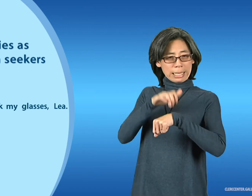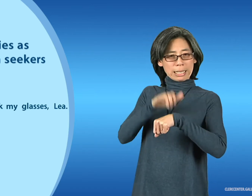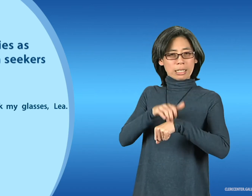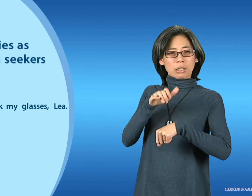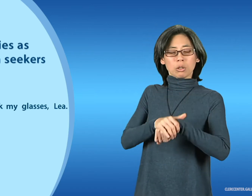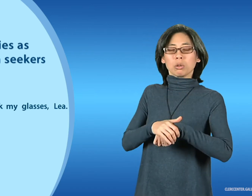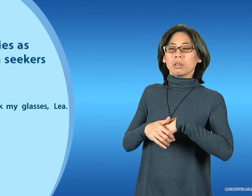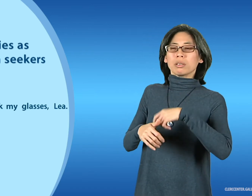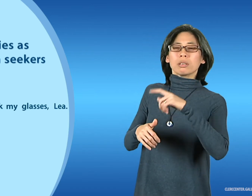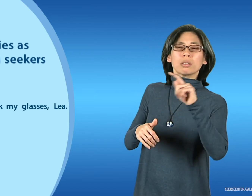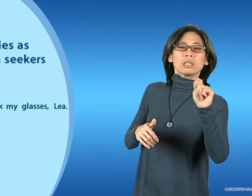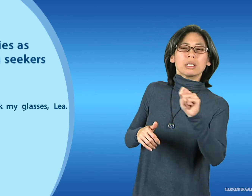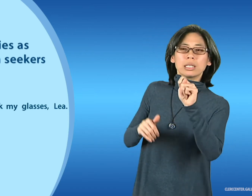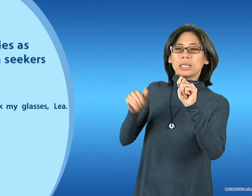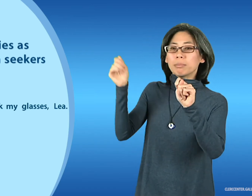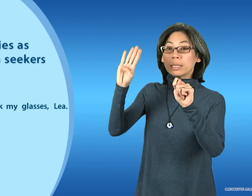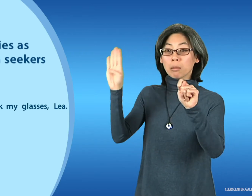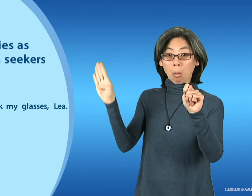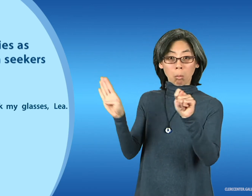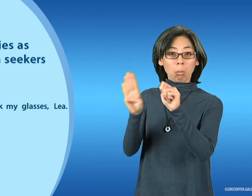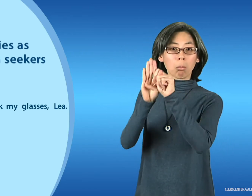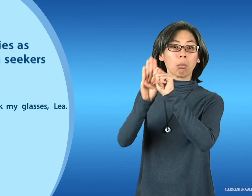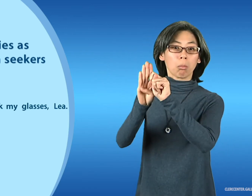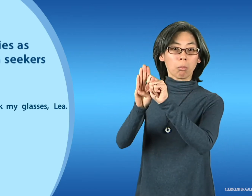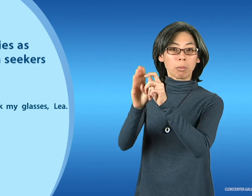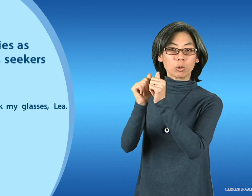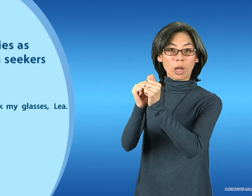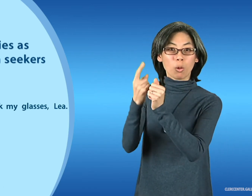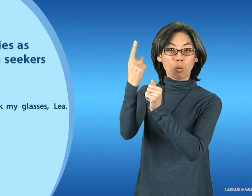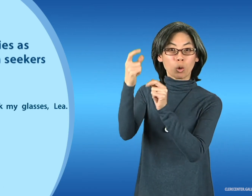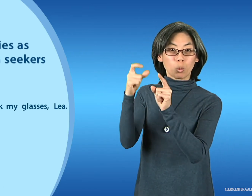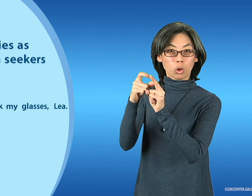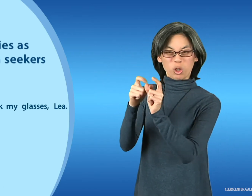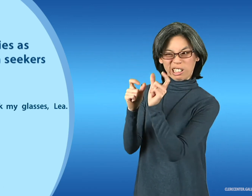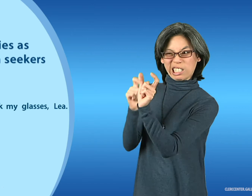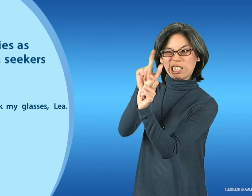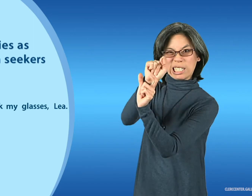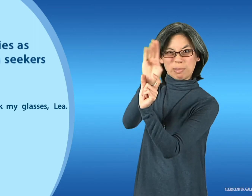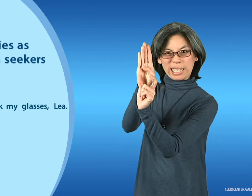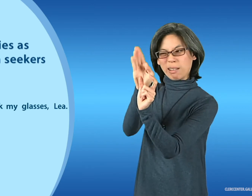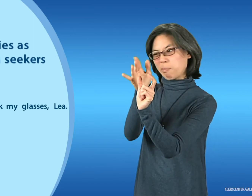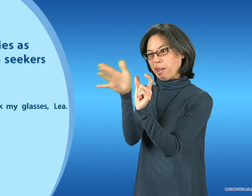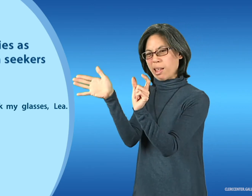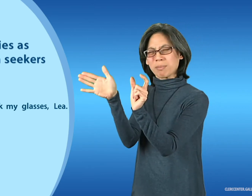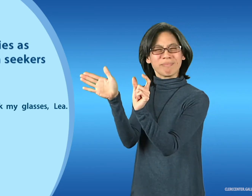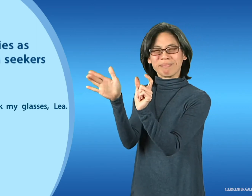the sounds "T" and "B" hardly ever show up together in one word.